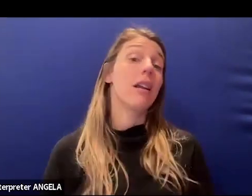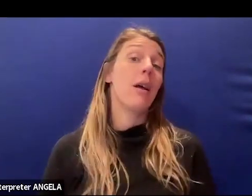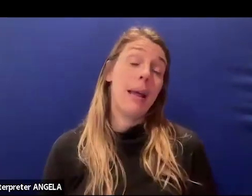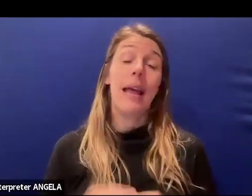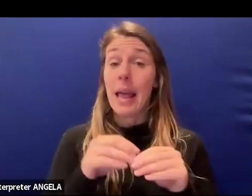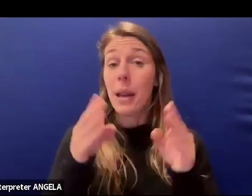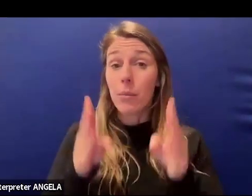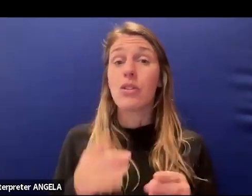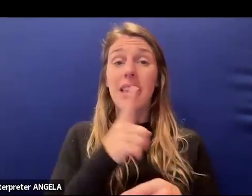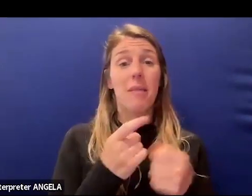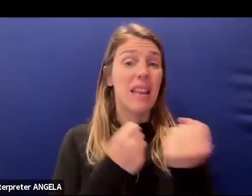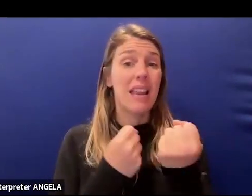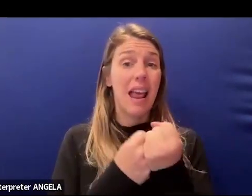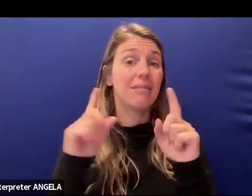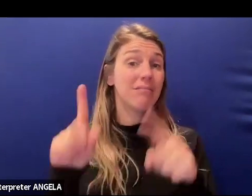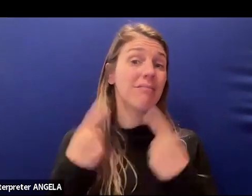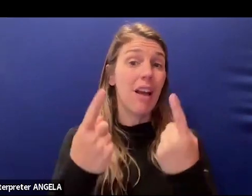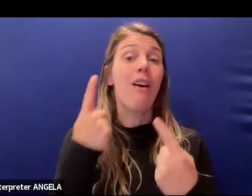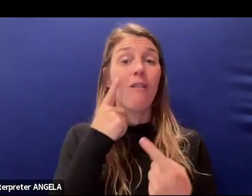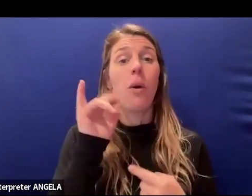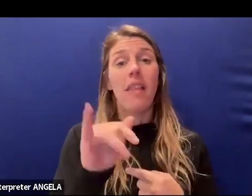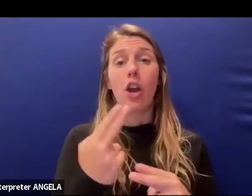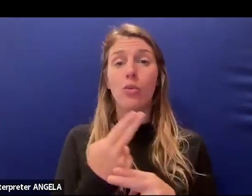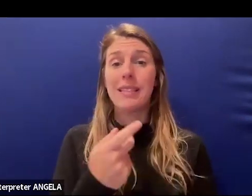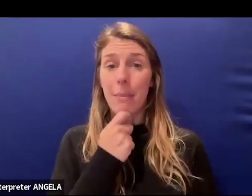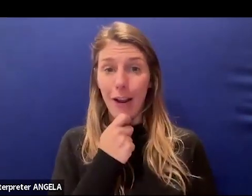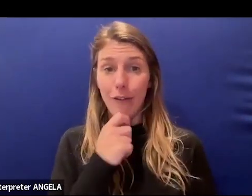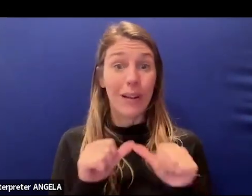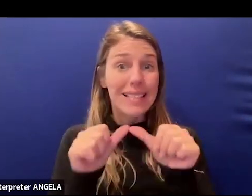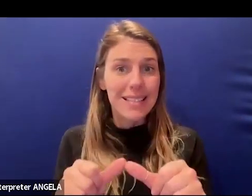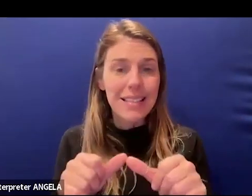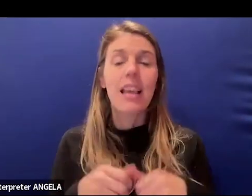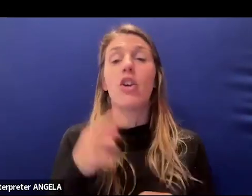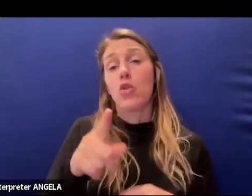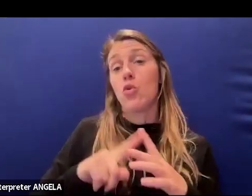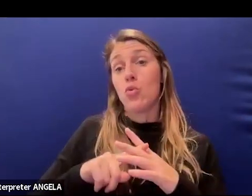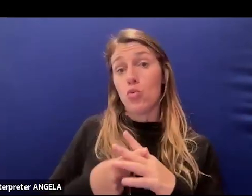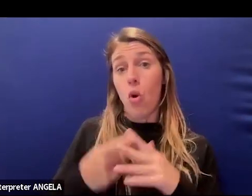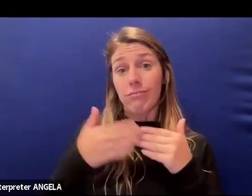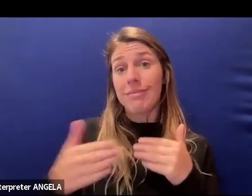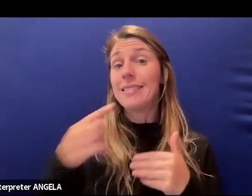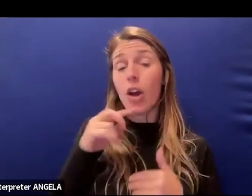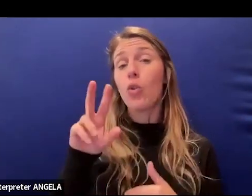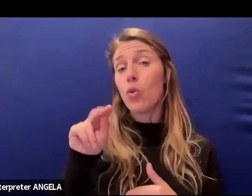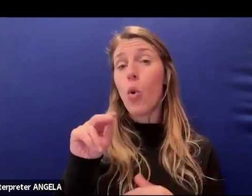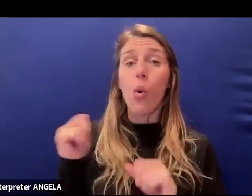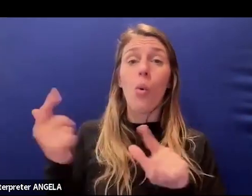A big thing in person has been advocating for consistent microphone usage. Once you start doing that and say, "No, we're not just going to all say